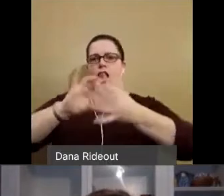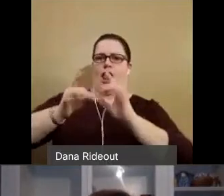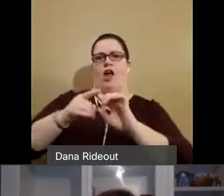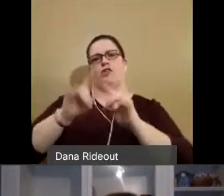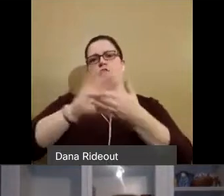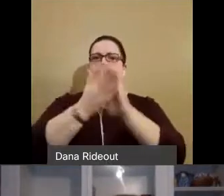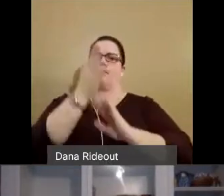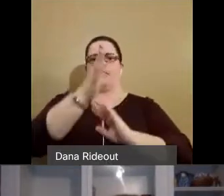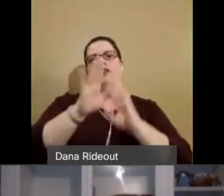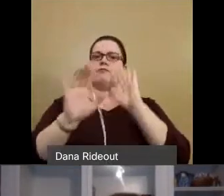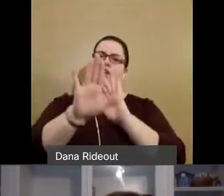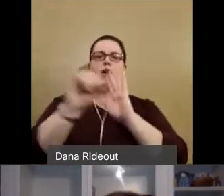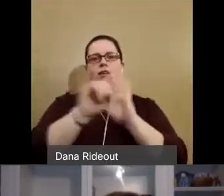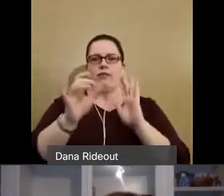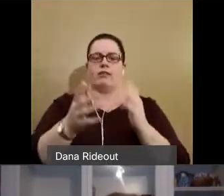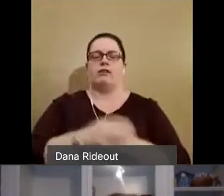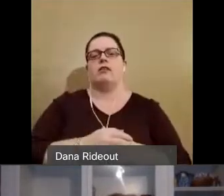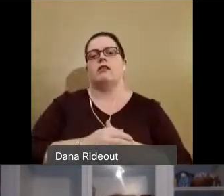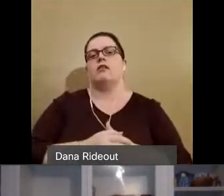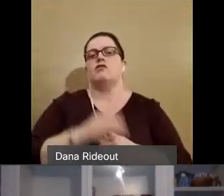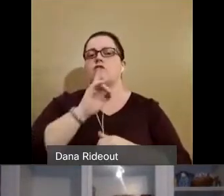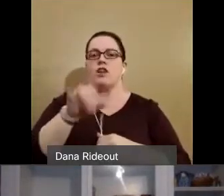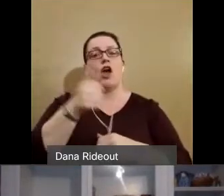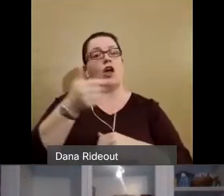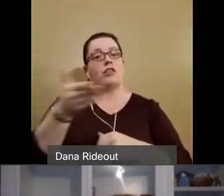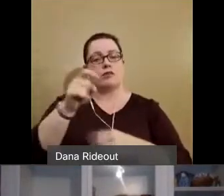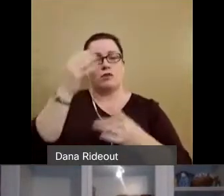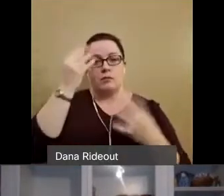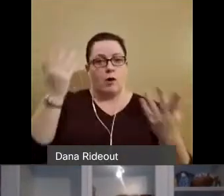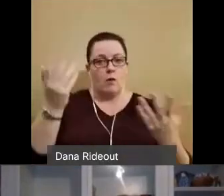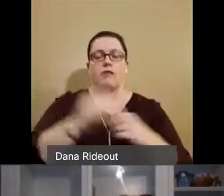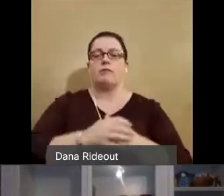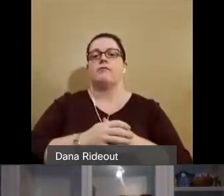Um, the other thing that we have to really think about too, is what vaccines and who they're going to go to.